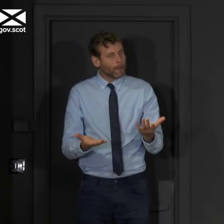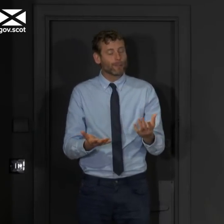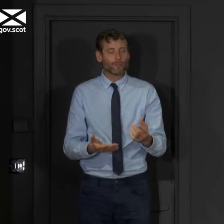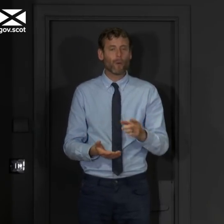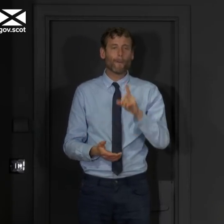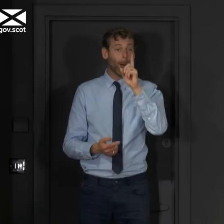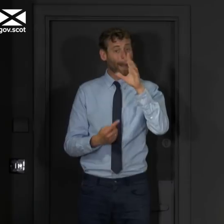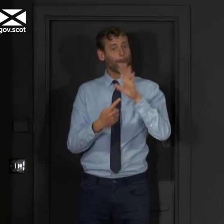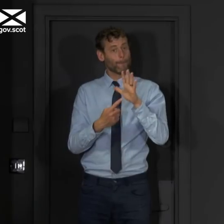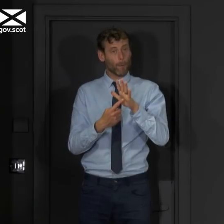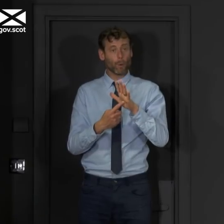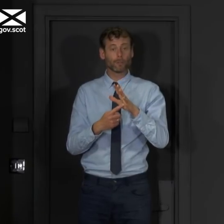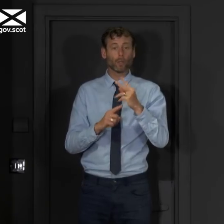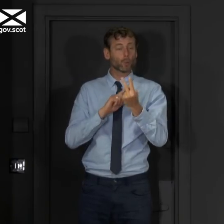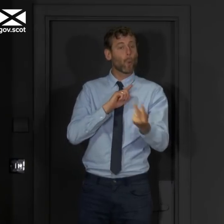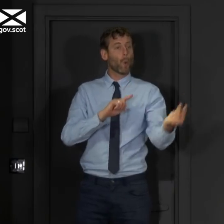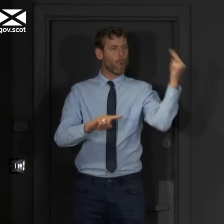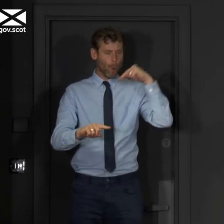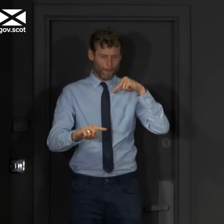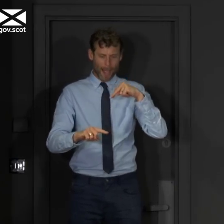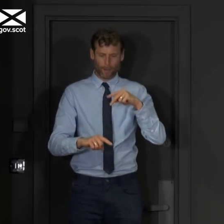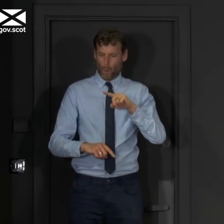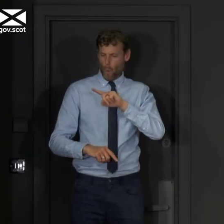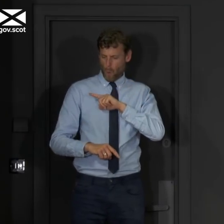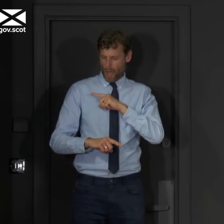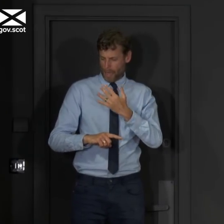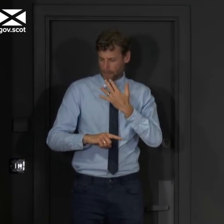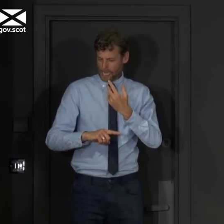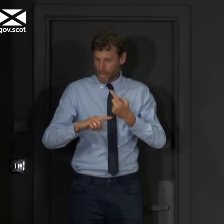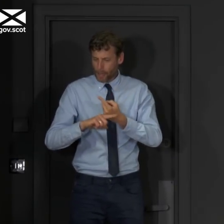for the future, that will be really important. One of the things, and I have talked about